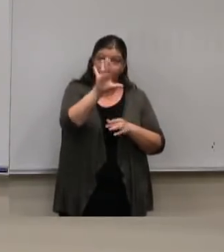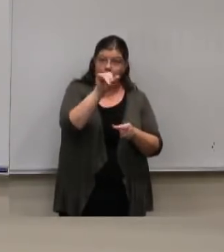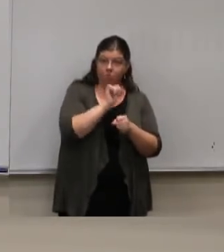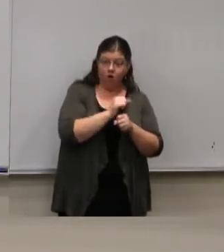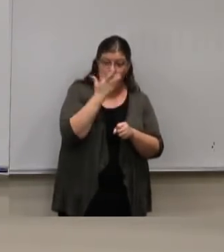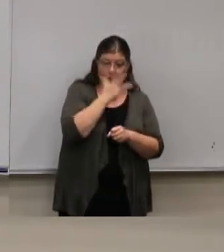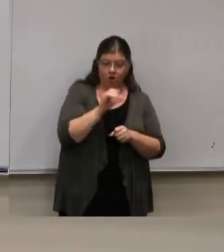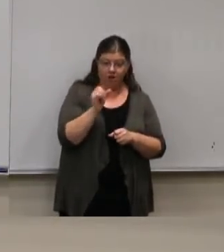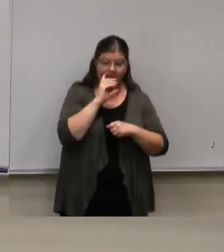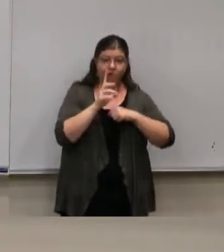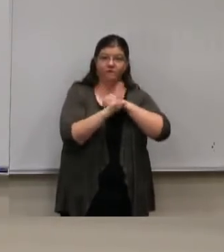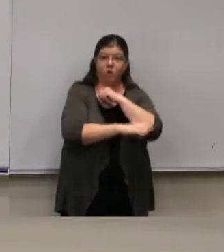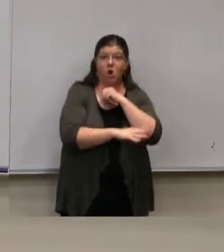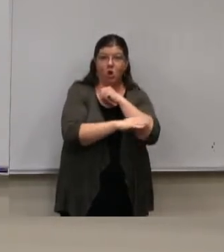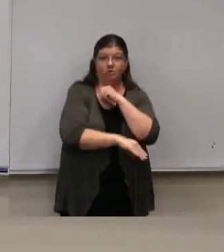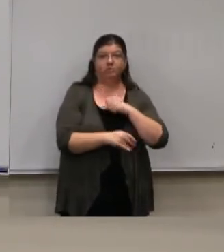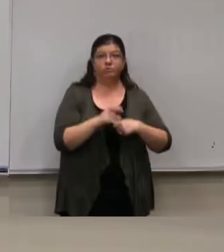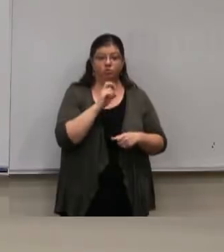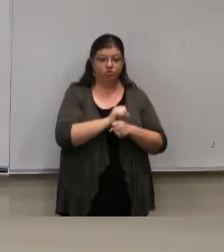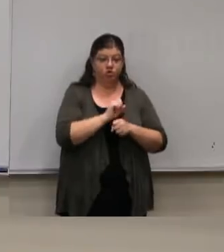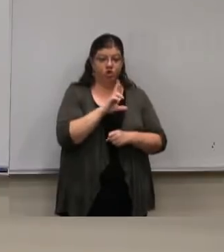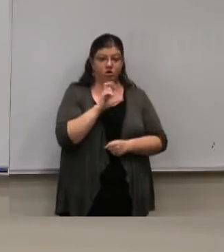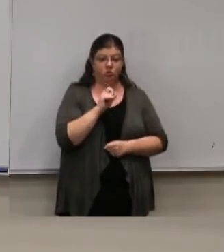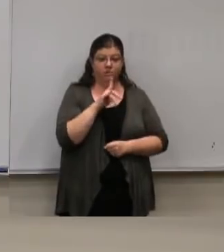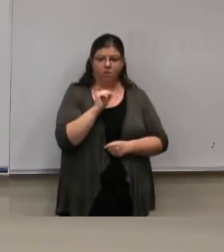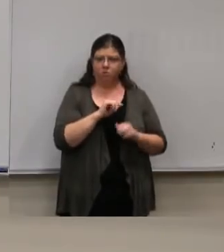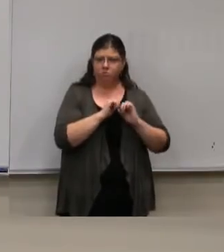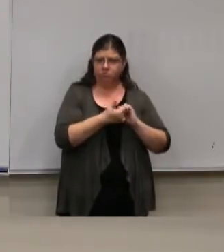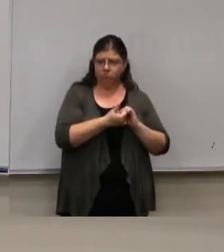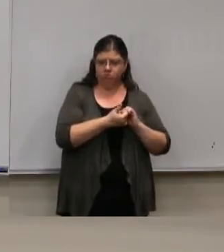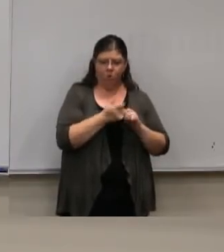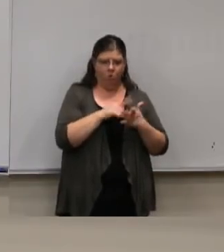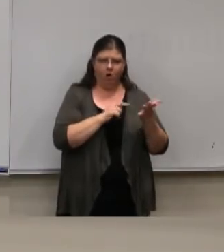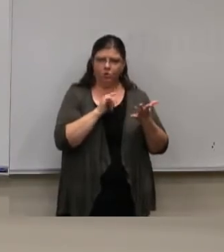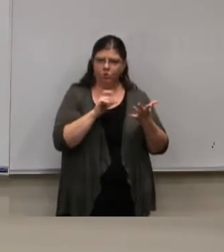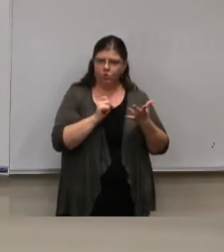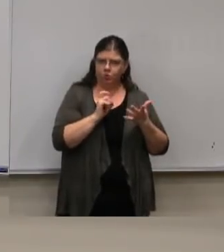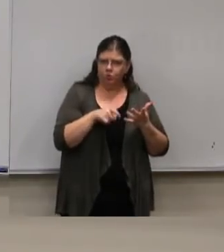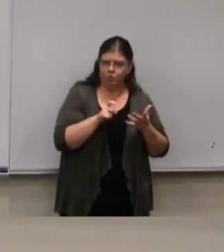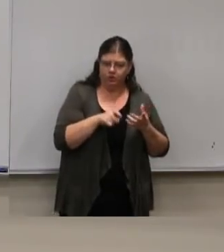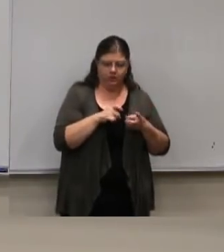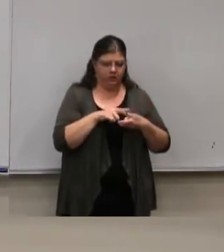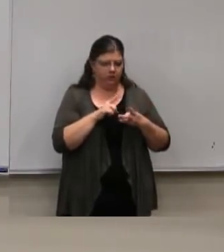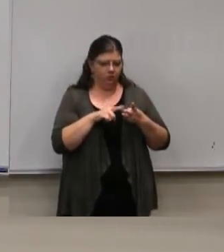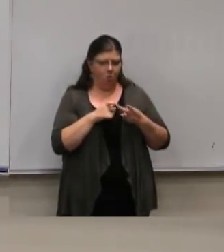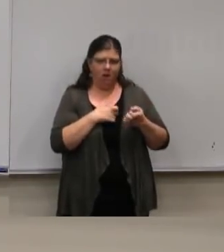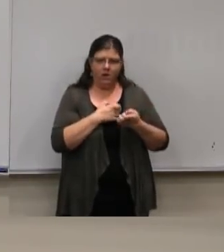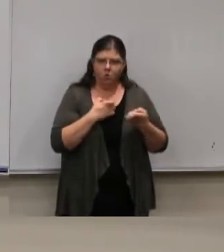like in the fall to be working remotely. What kind of tools do you need, what kind of equipment do you need,